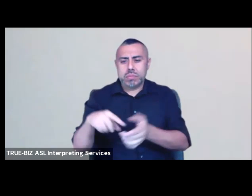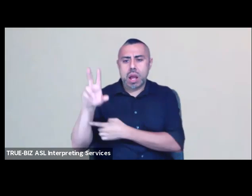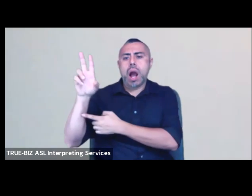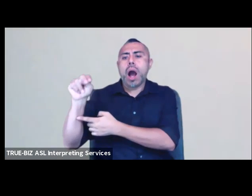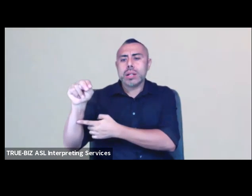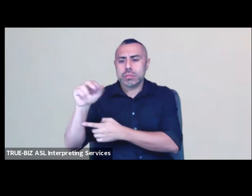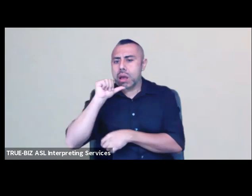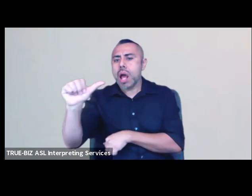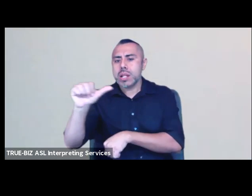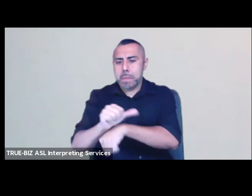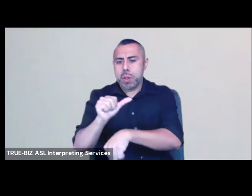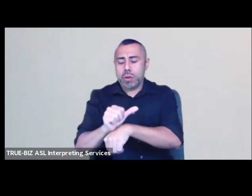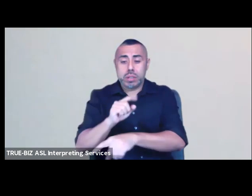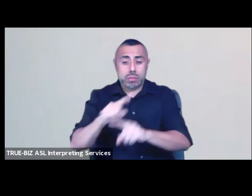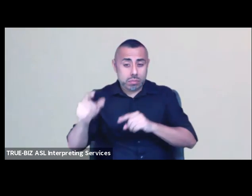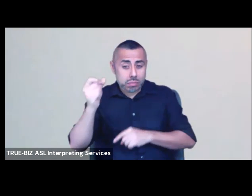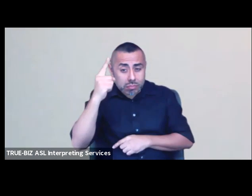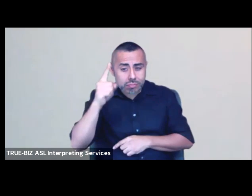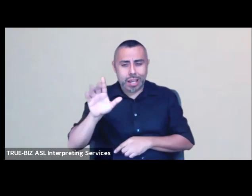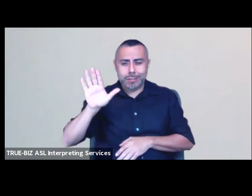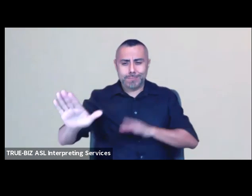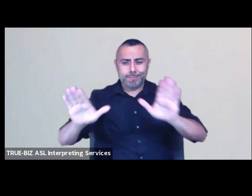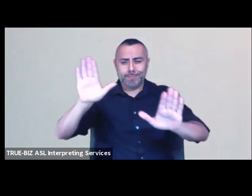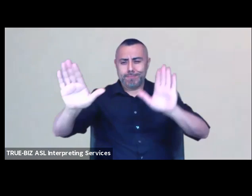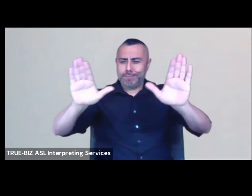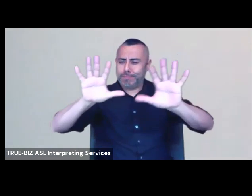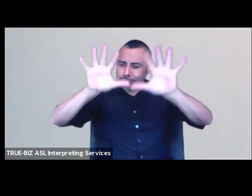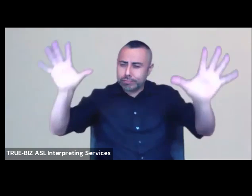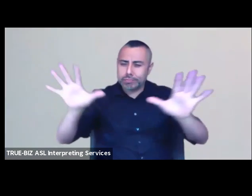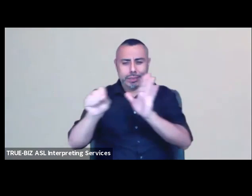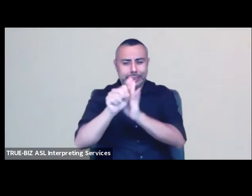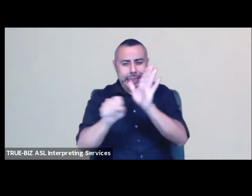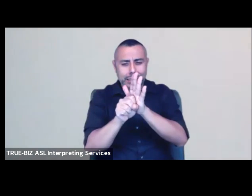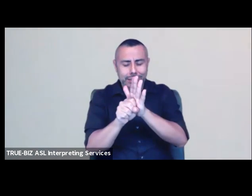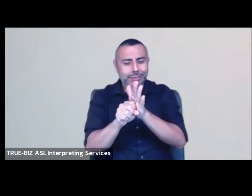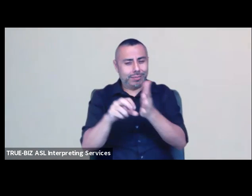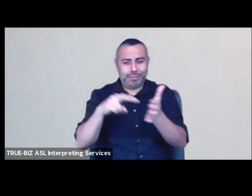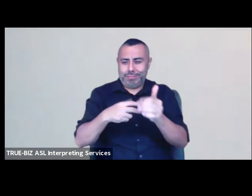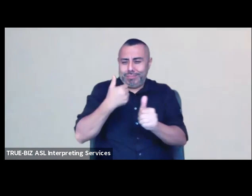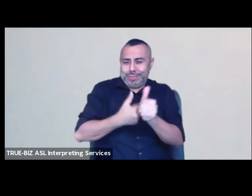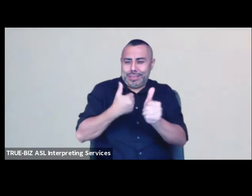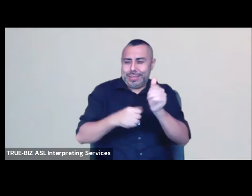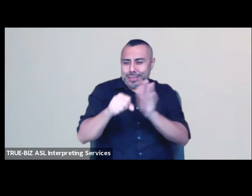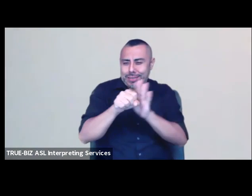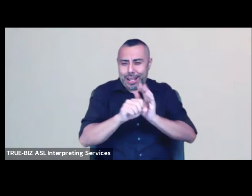although it is state-specific so it really depends on your state unemployment laws